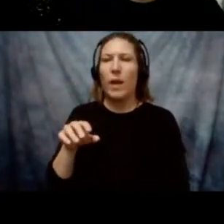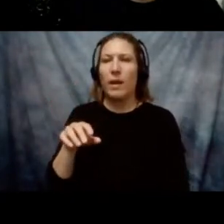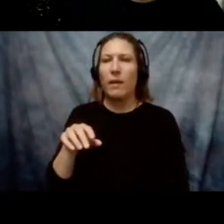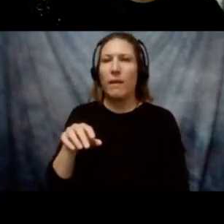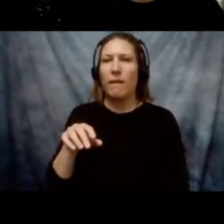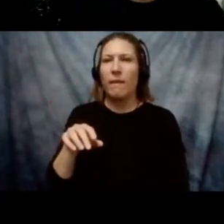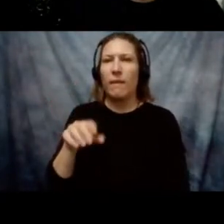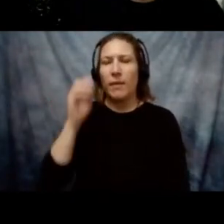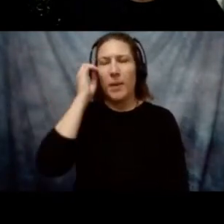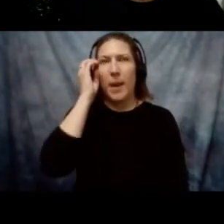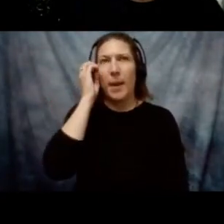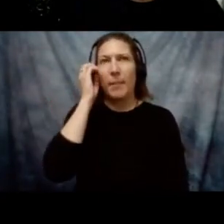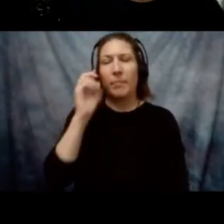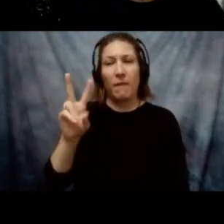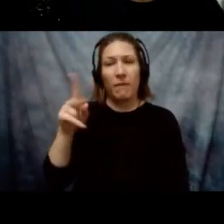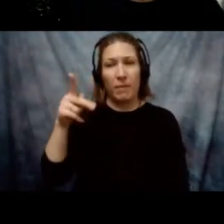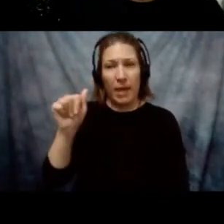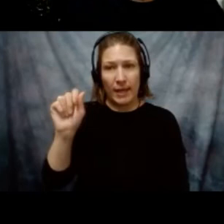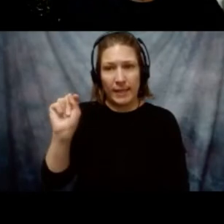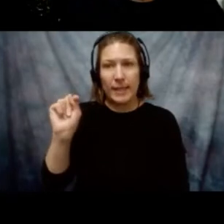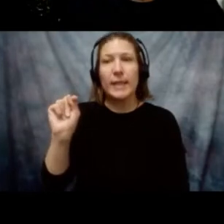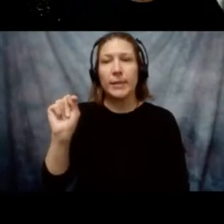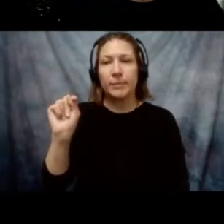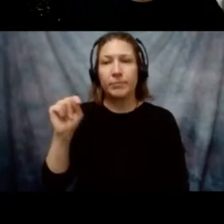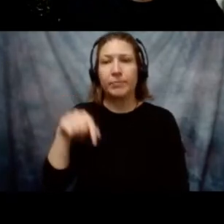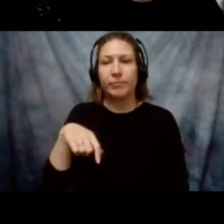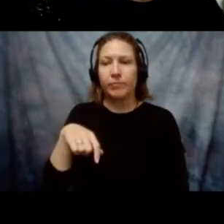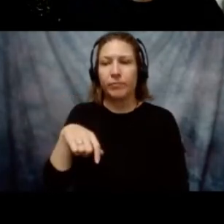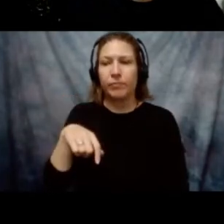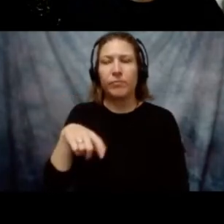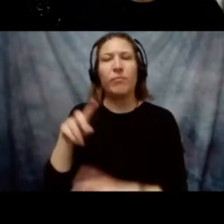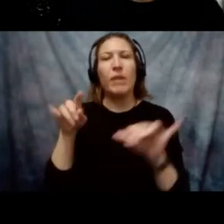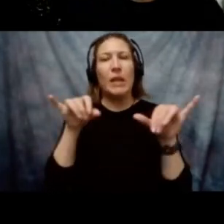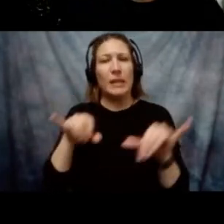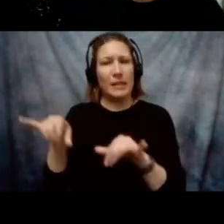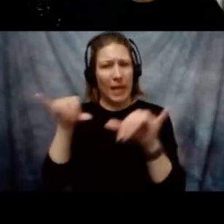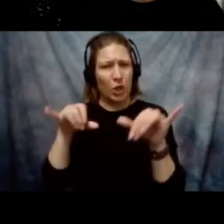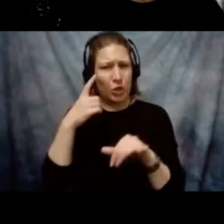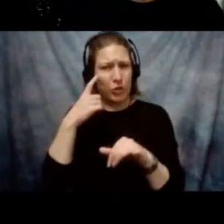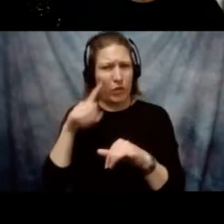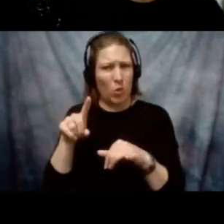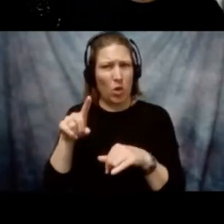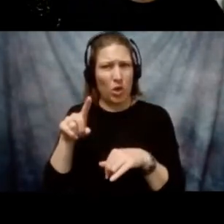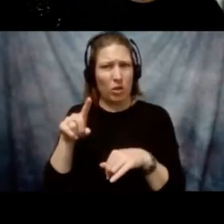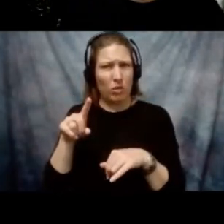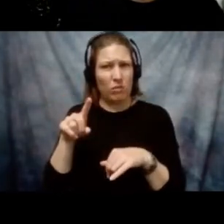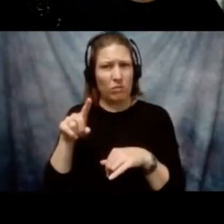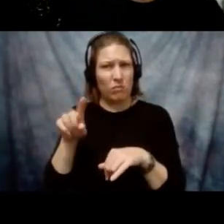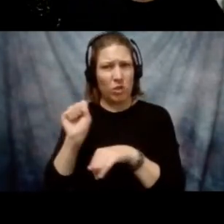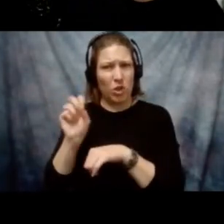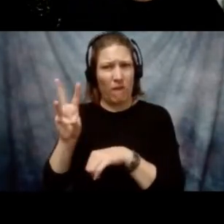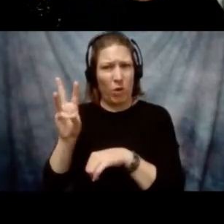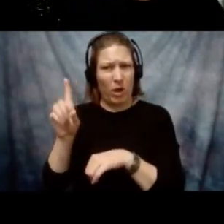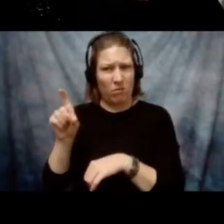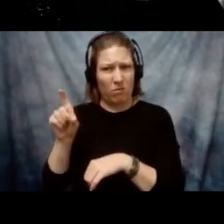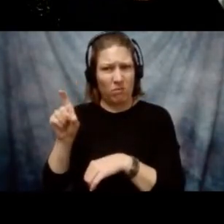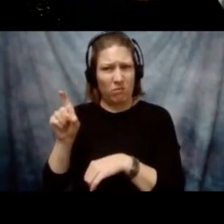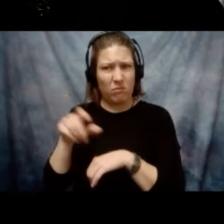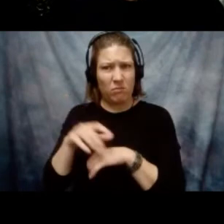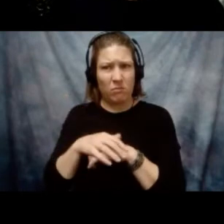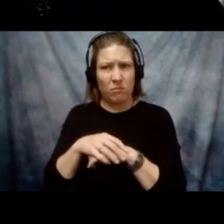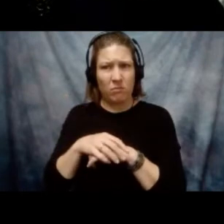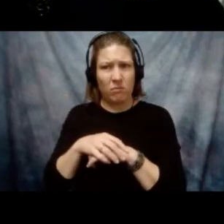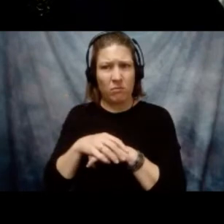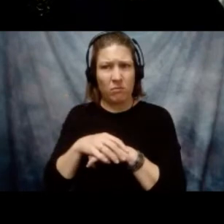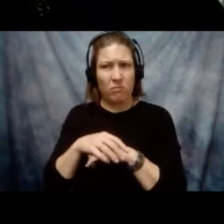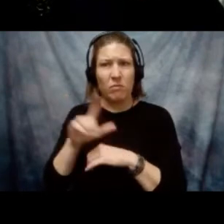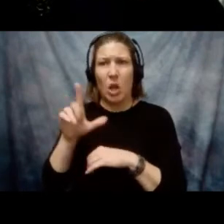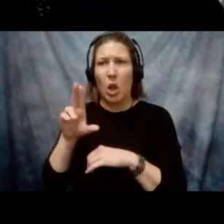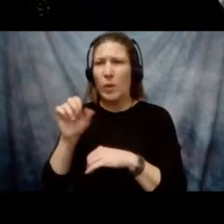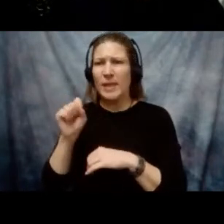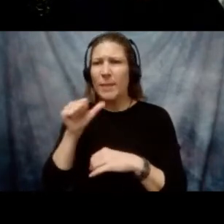softwares i don't know kate if you could can you i just you define that yeah i i i'm definitely a